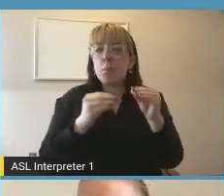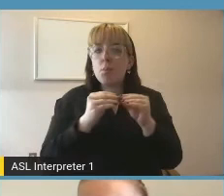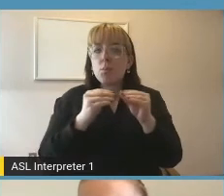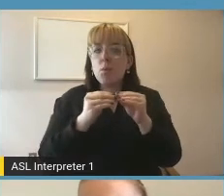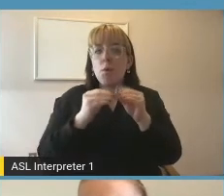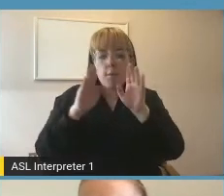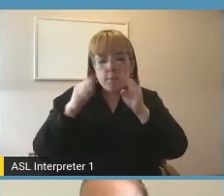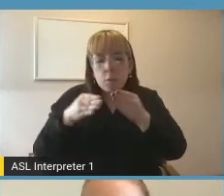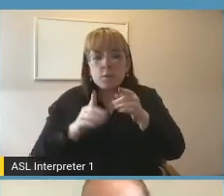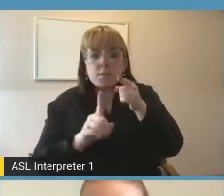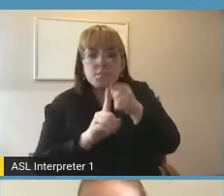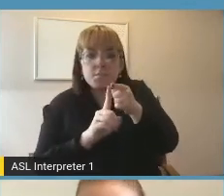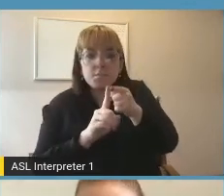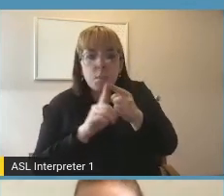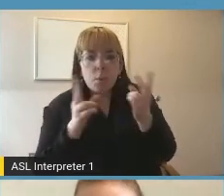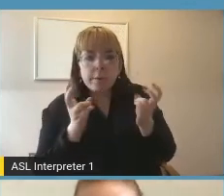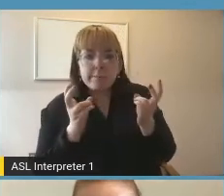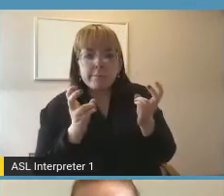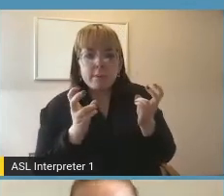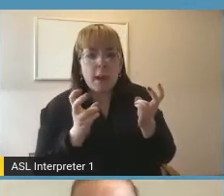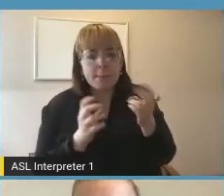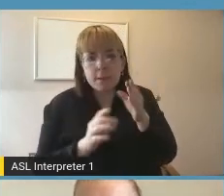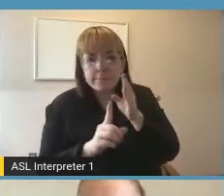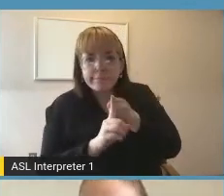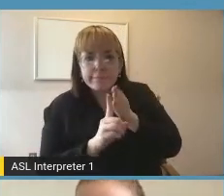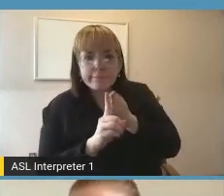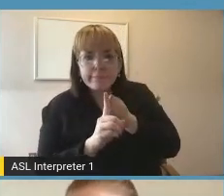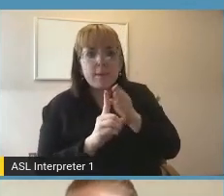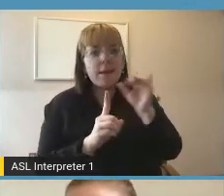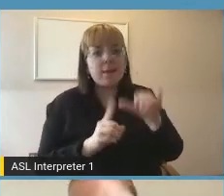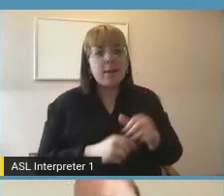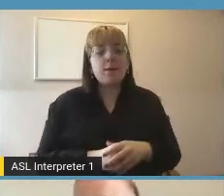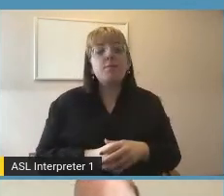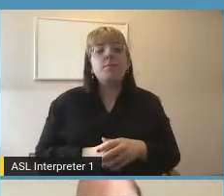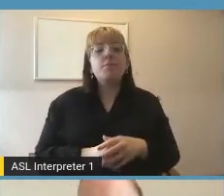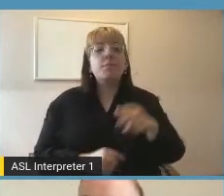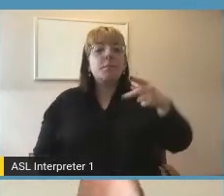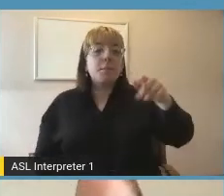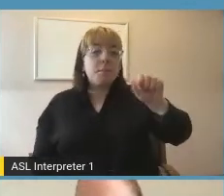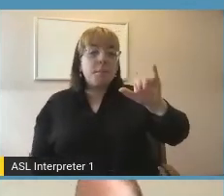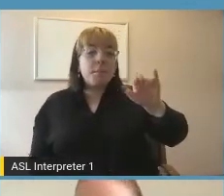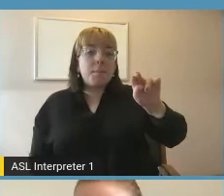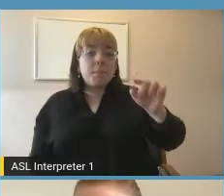if that makes sense. And then in terms of pacing I like to ask is every five-minute